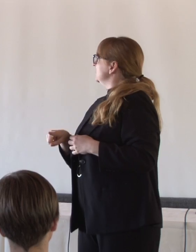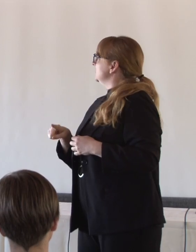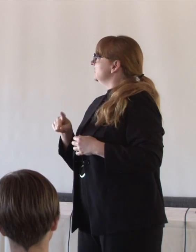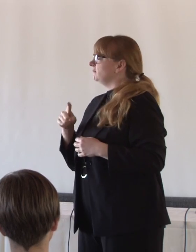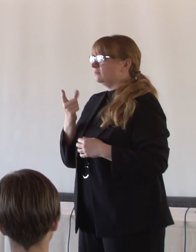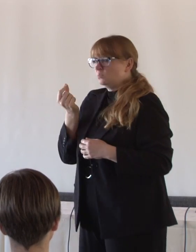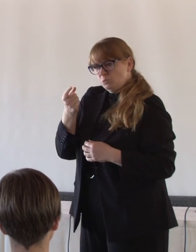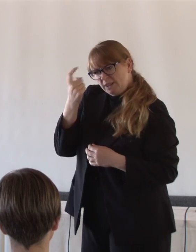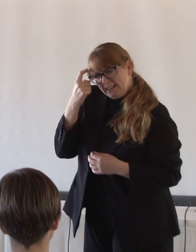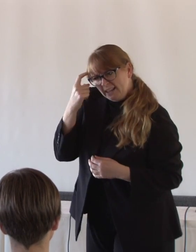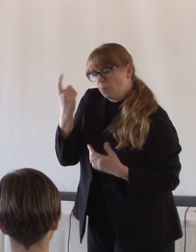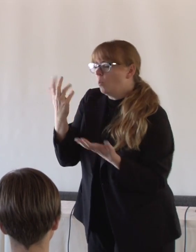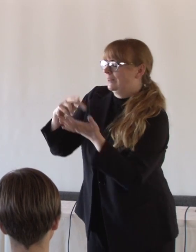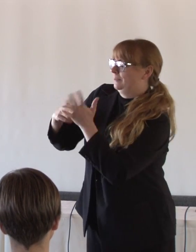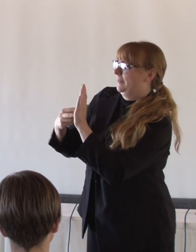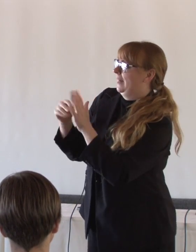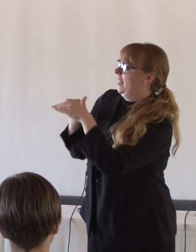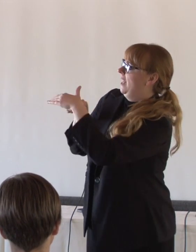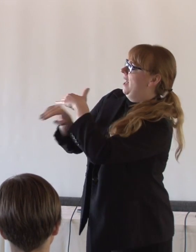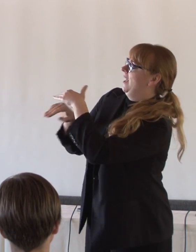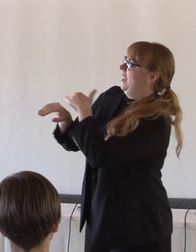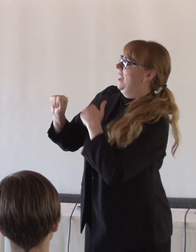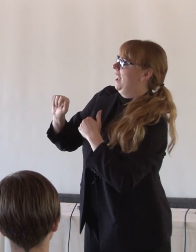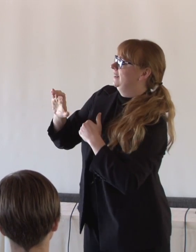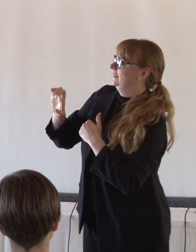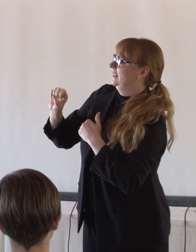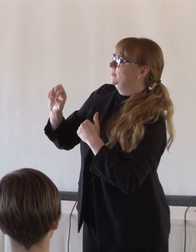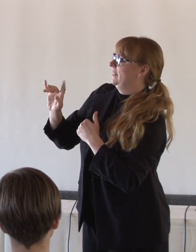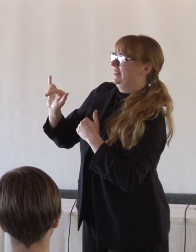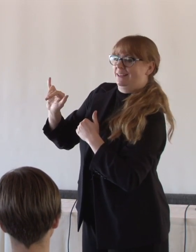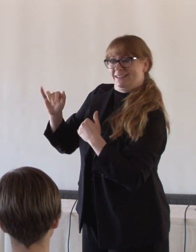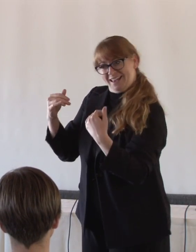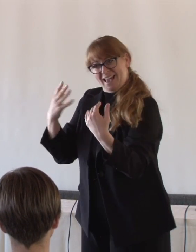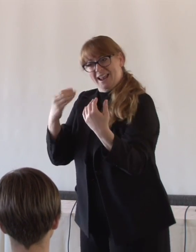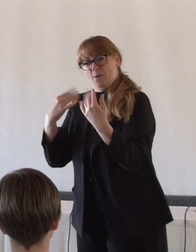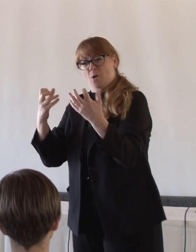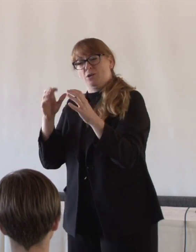to pick her brain. About what does accessibility mean. I wanted to talk